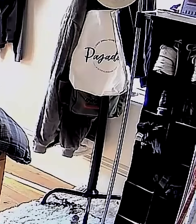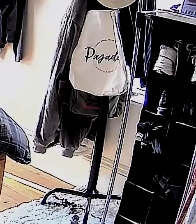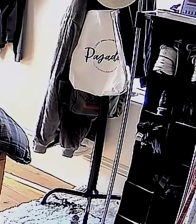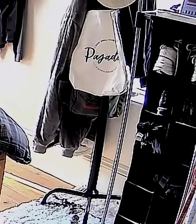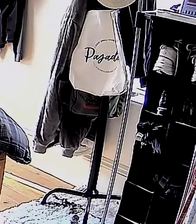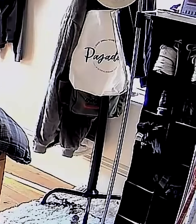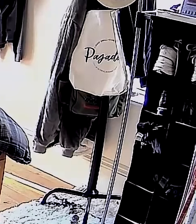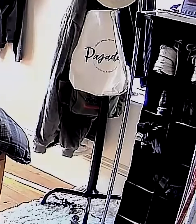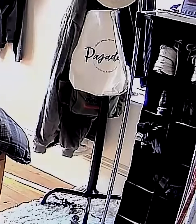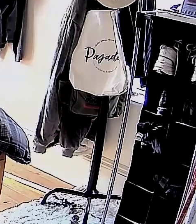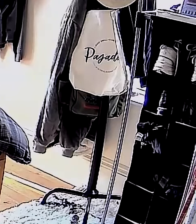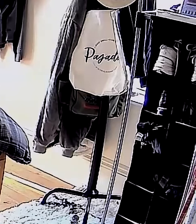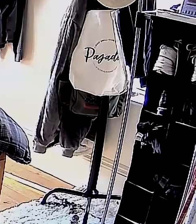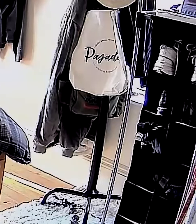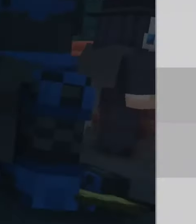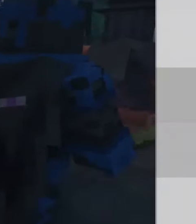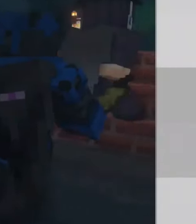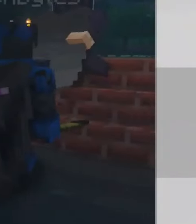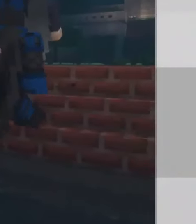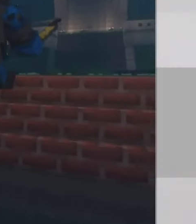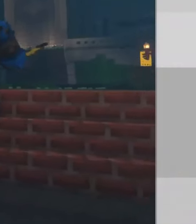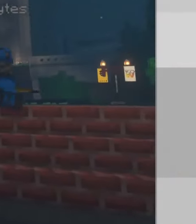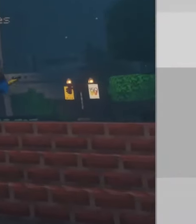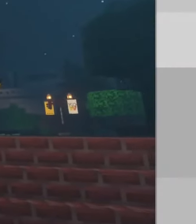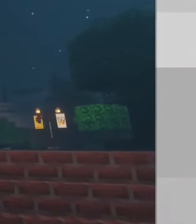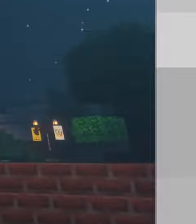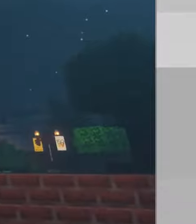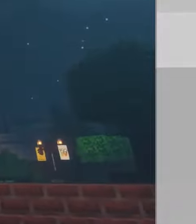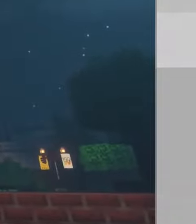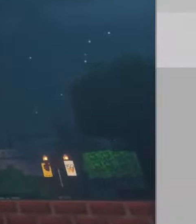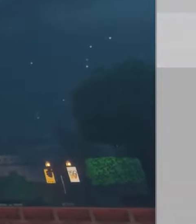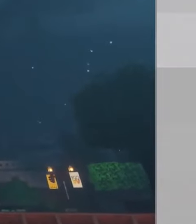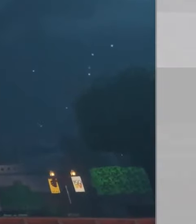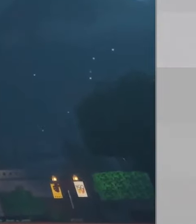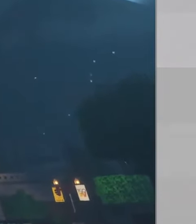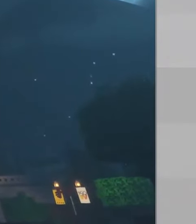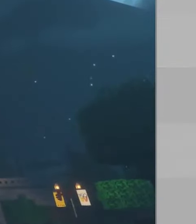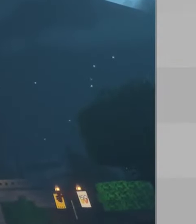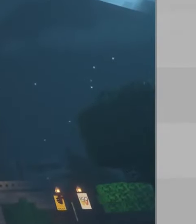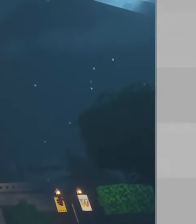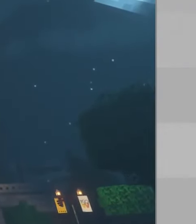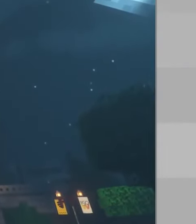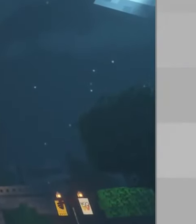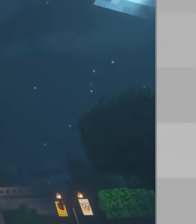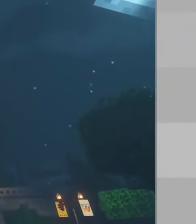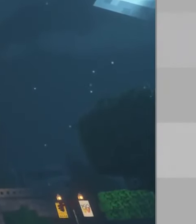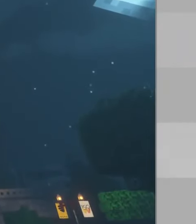CHARITY TO RAISE THOUSANDS OF DOLLARS TO SUPPORT PANDEMIC RELIEF. FROM ALL OF US ON THE TEAM WE